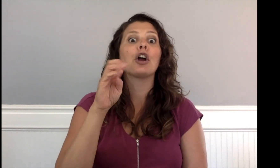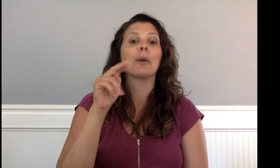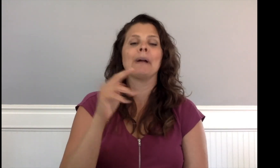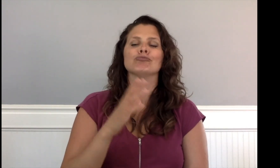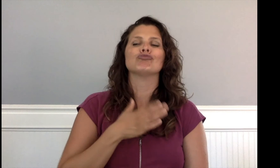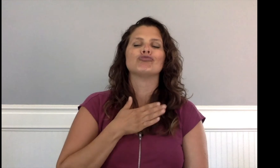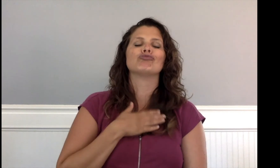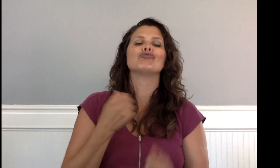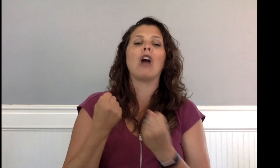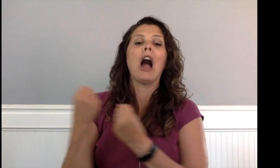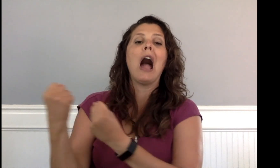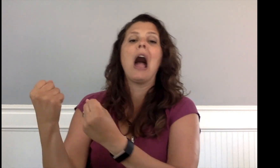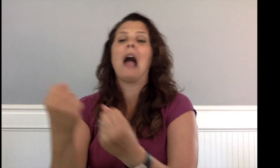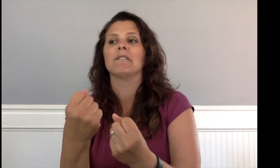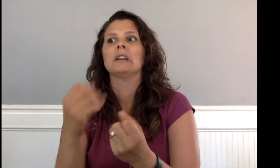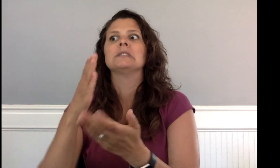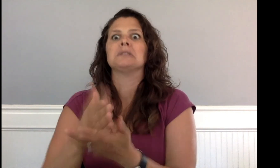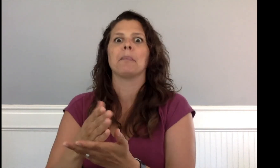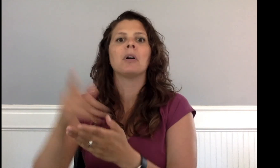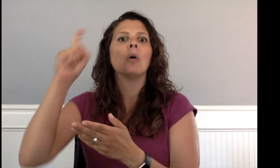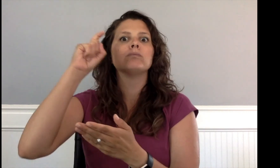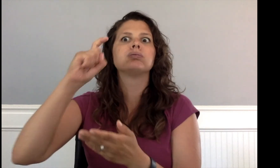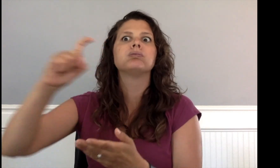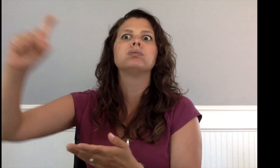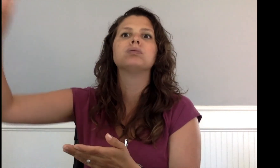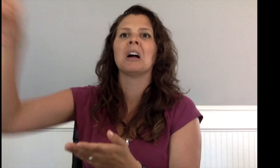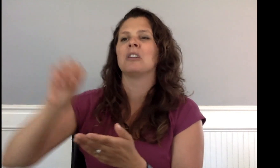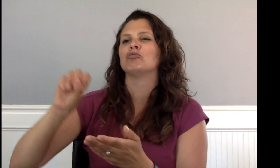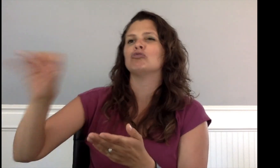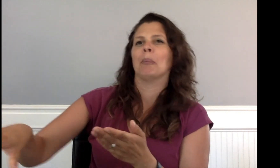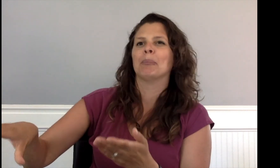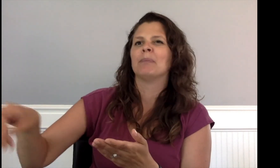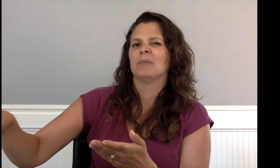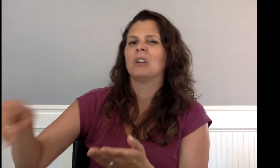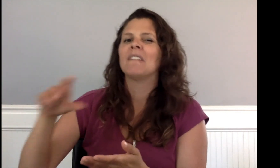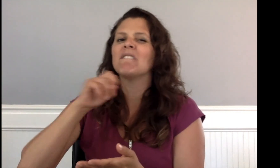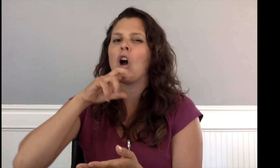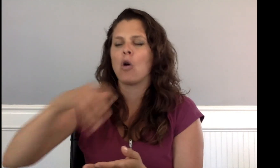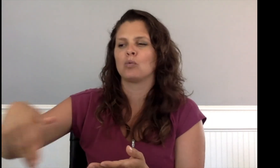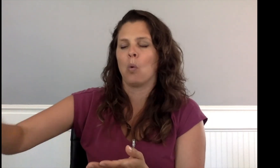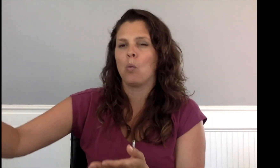Herman drove by the gondola station before taking